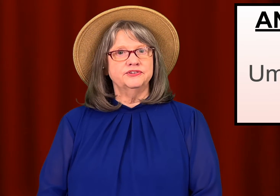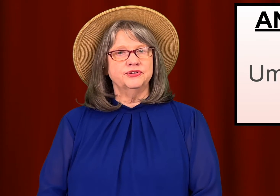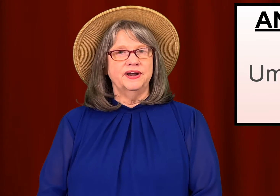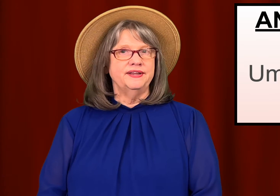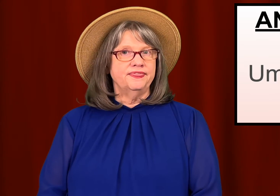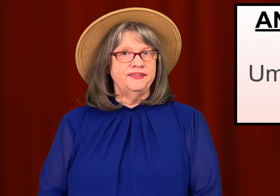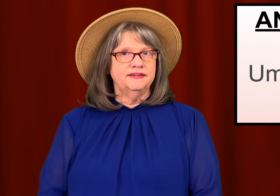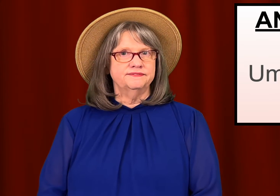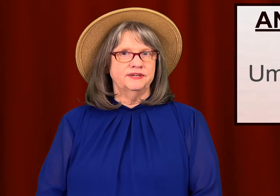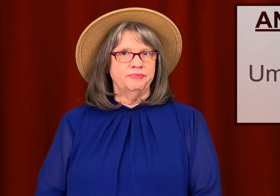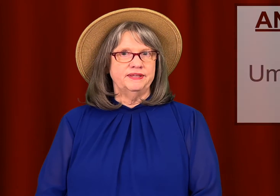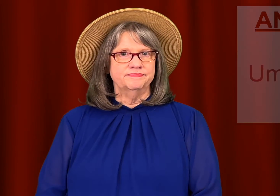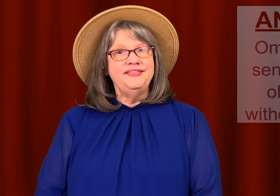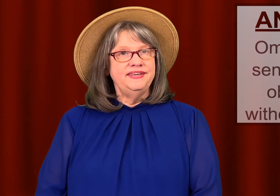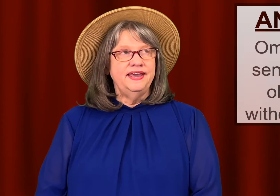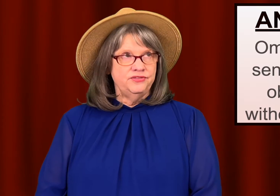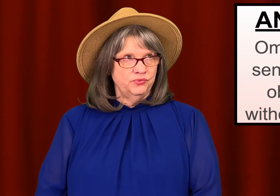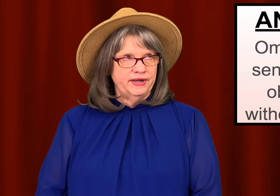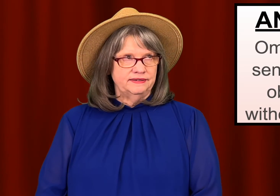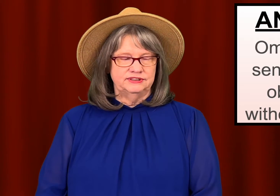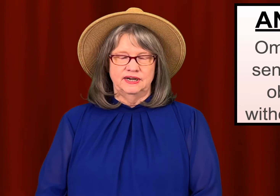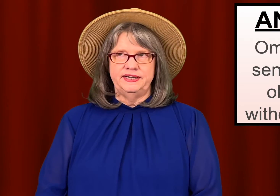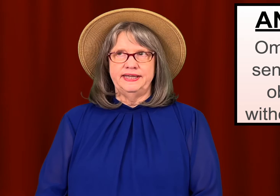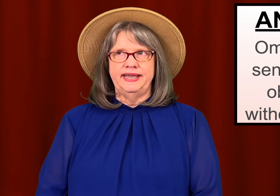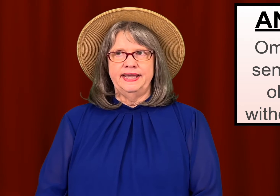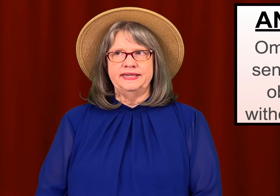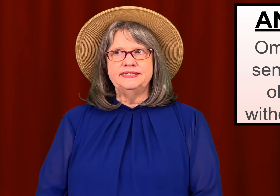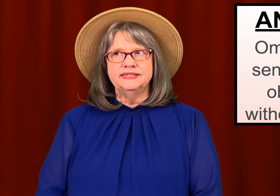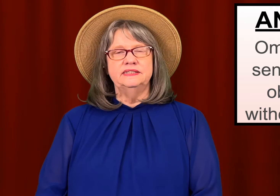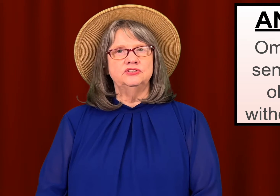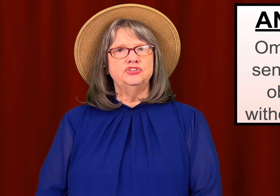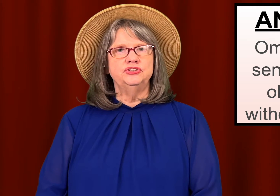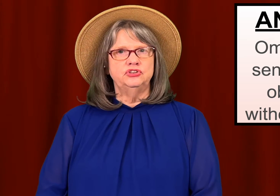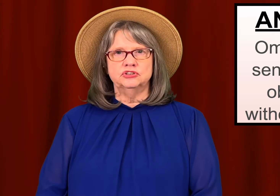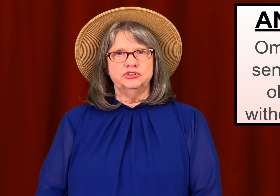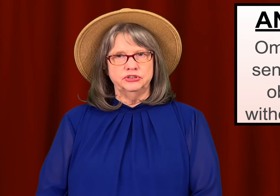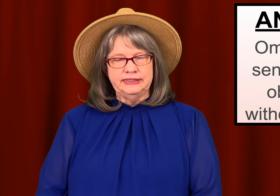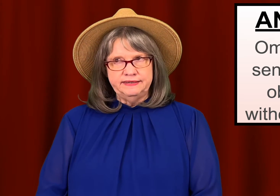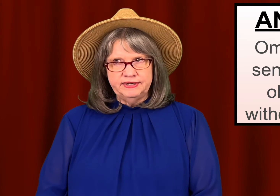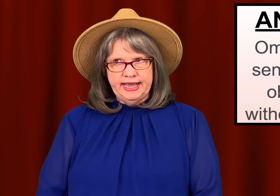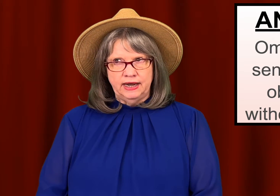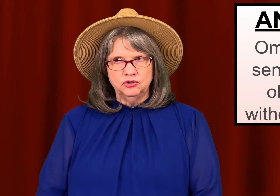you're trying to think of something. And the eighth way of signing AND is just to leave it out